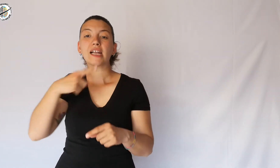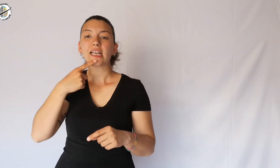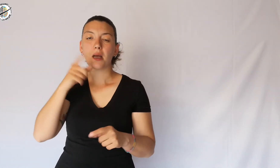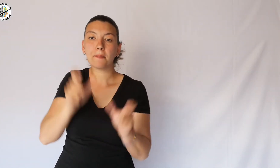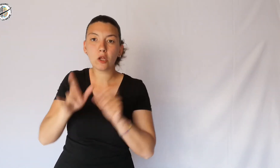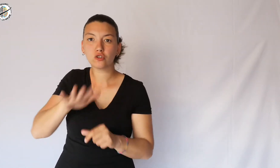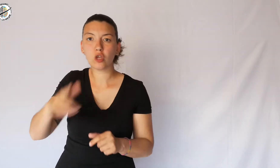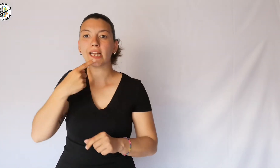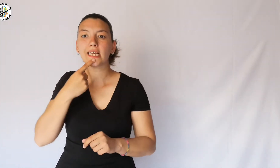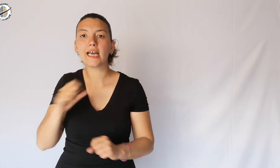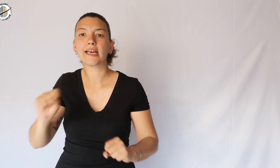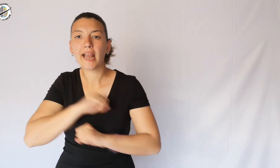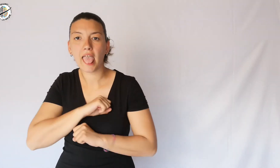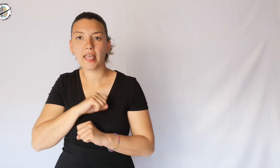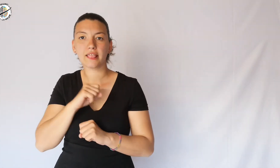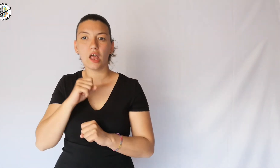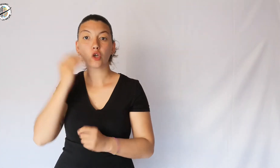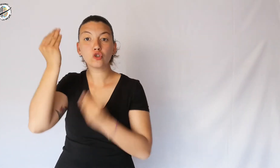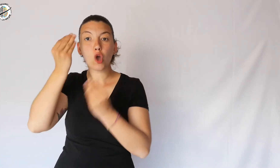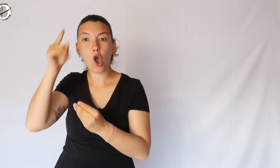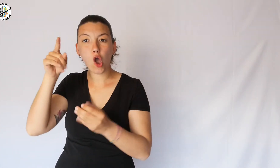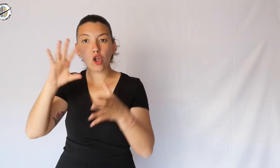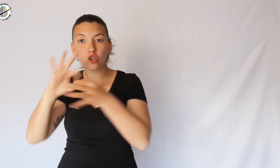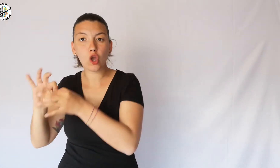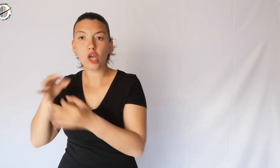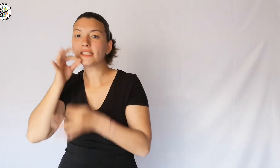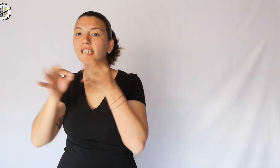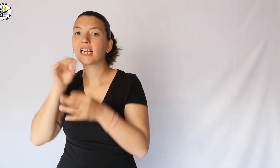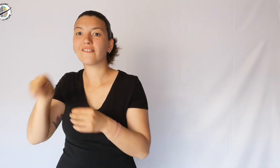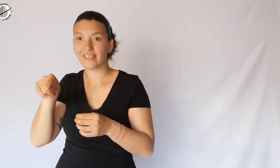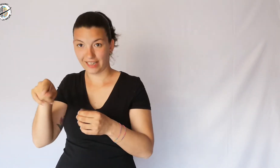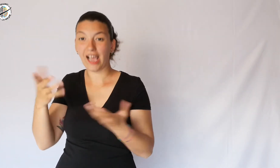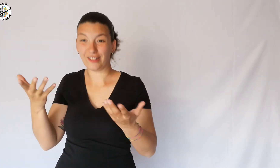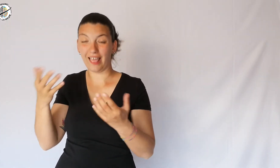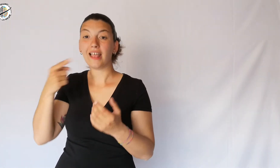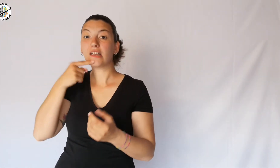According to people who believe in the meaning of dreams,